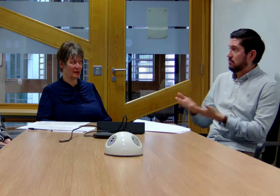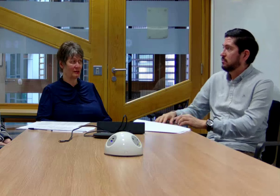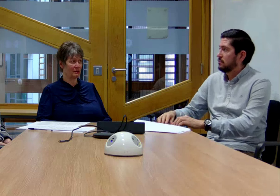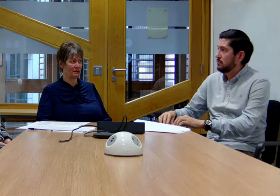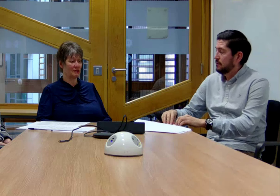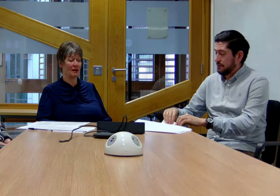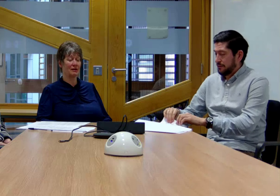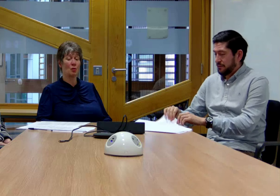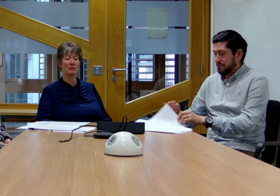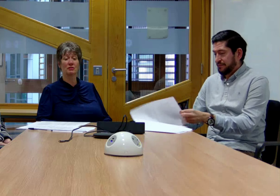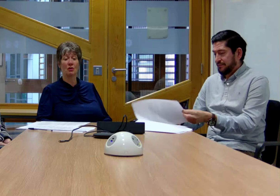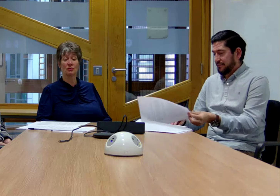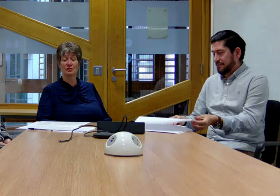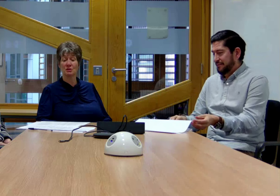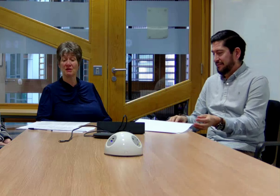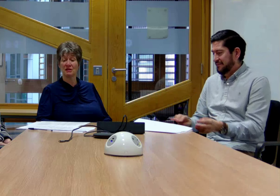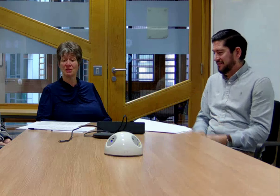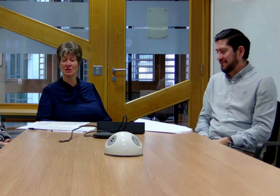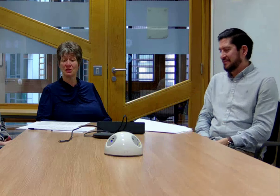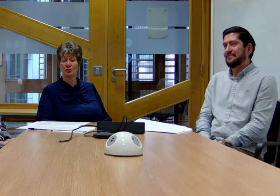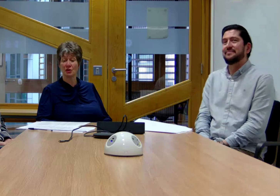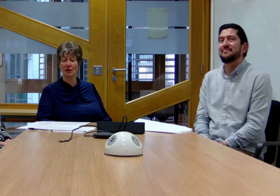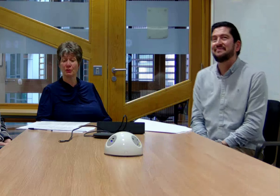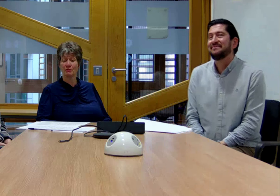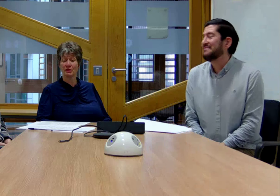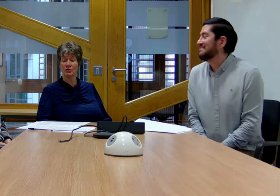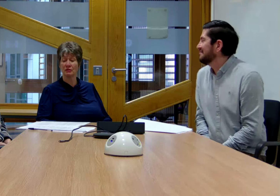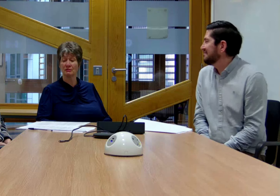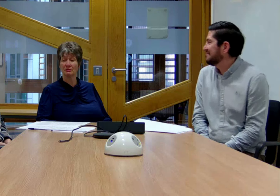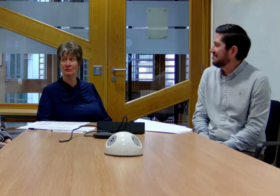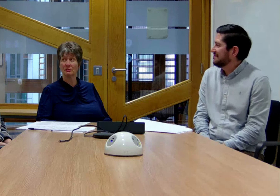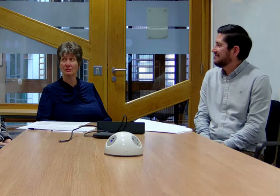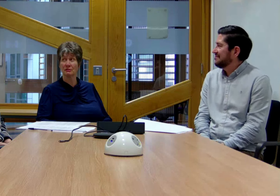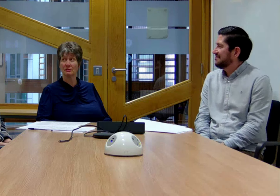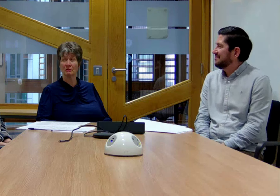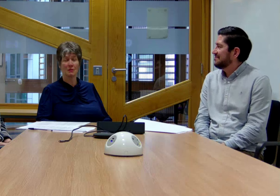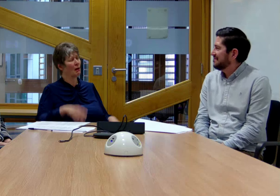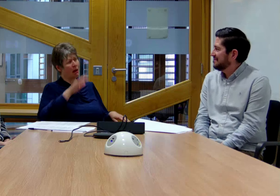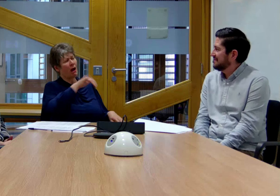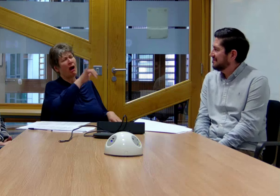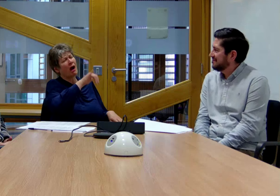can be difficult. And do you feel that Gaelic, the Gaelic world also experiences cultural appropriation?